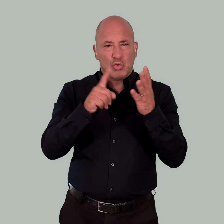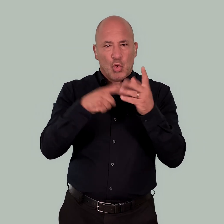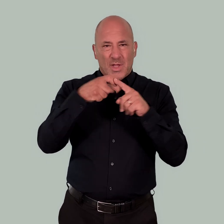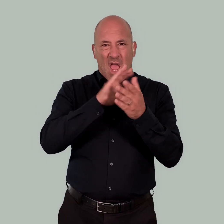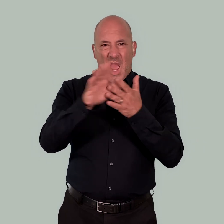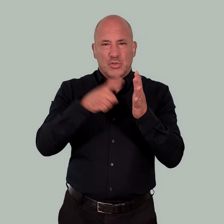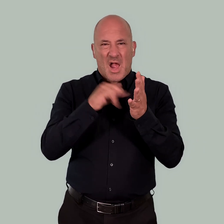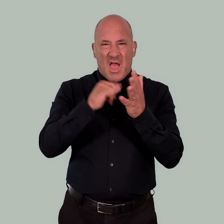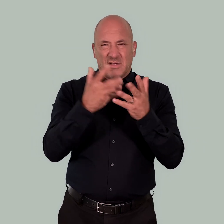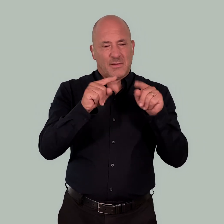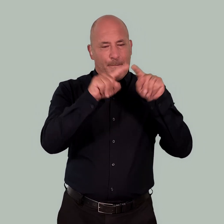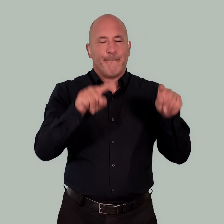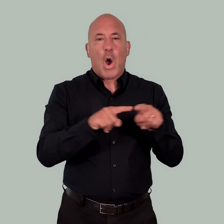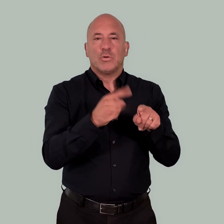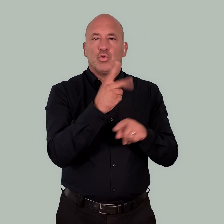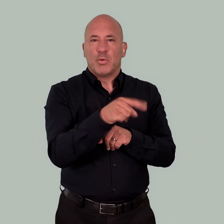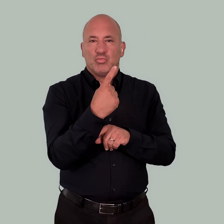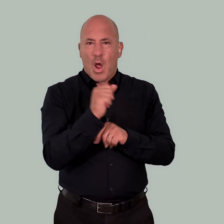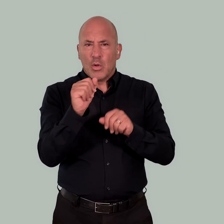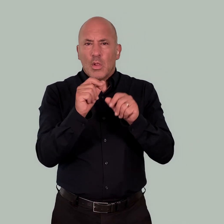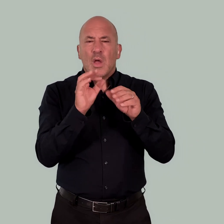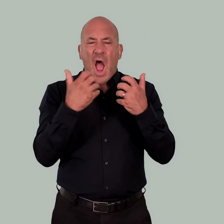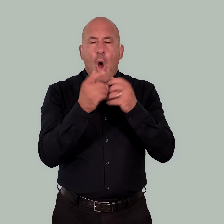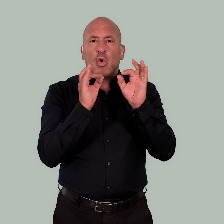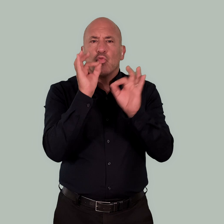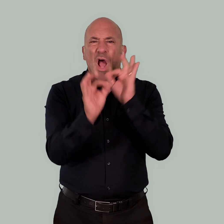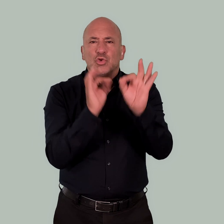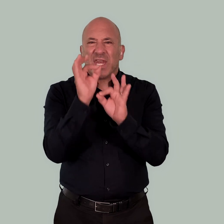on the UK Household Longitudinal Study (UKHLS; see Box 2.1),